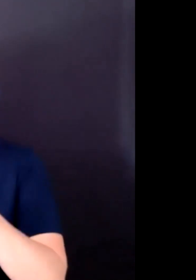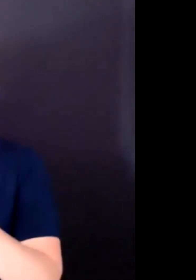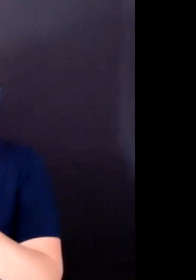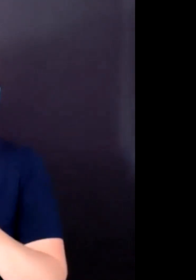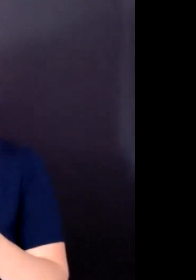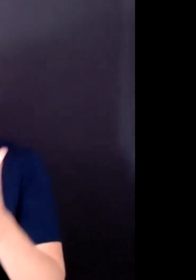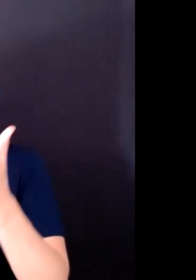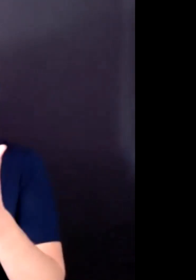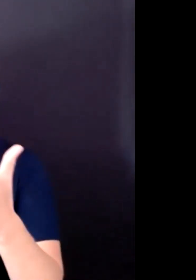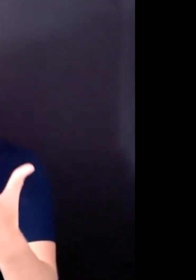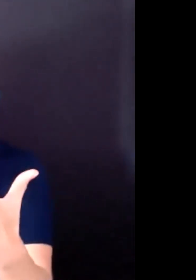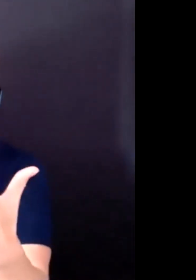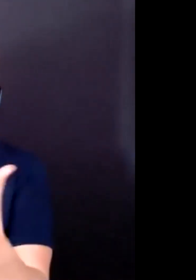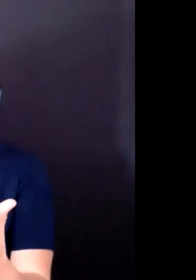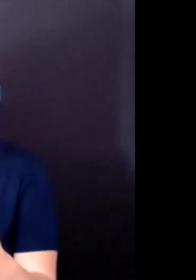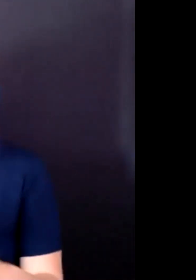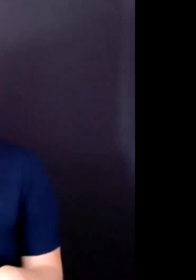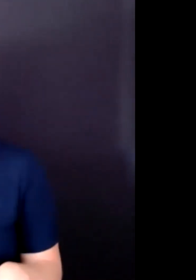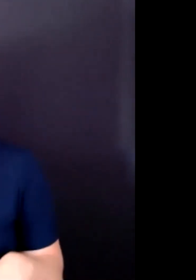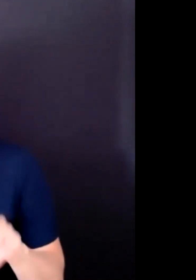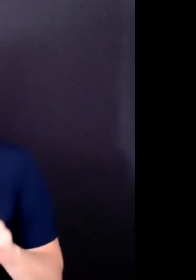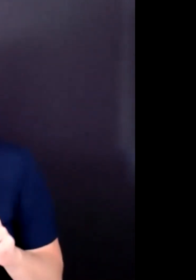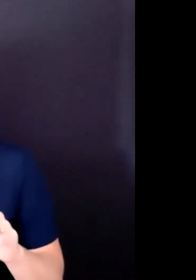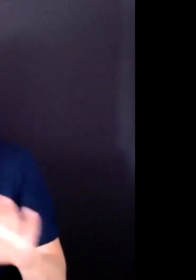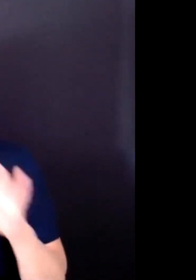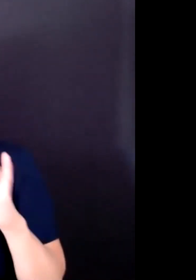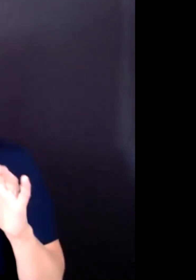communication issues, or just really looking more into their rights